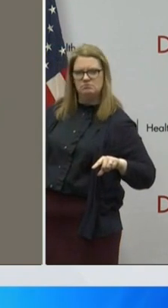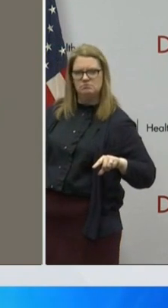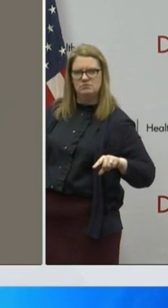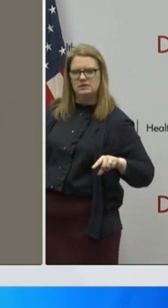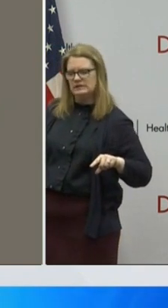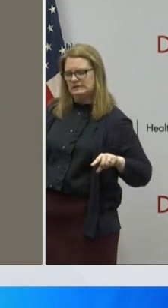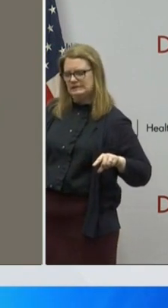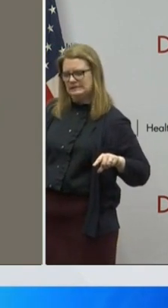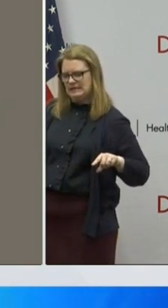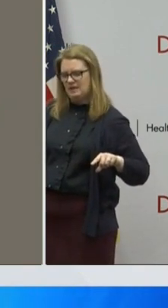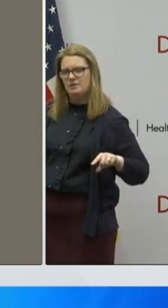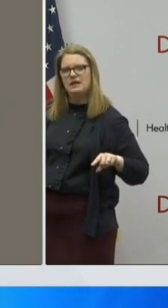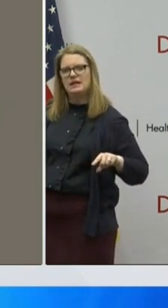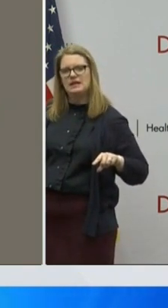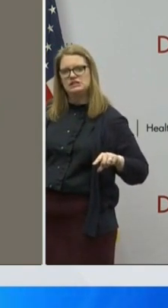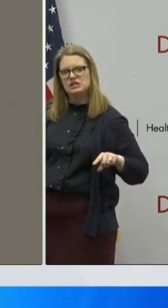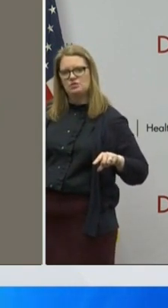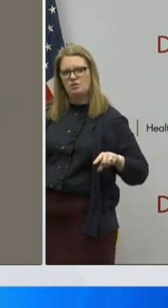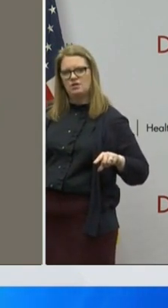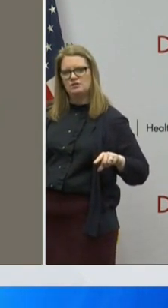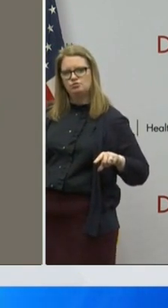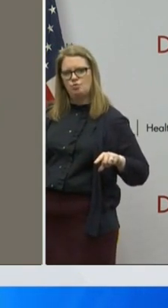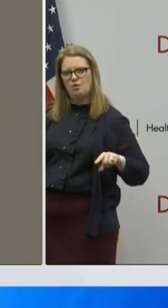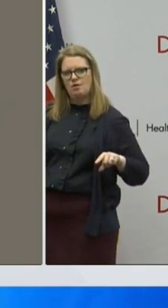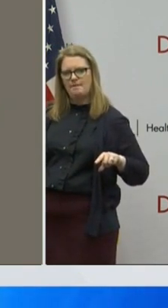A BIG I.T. COMPOUND AND WE ARE